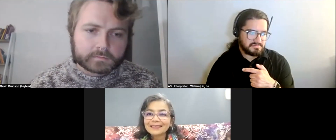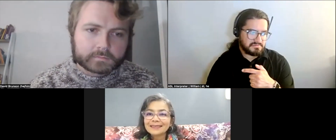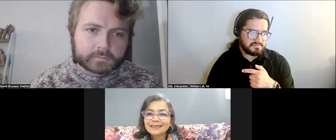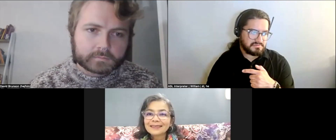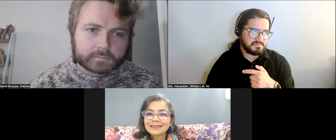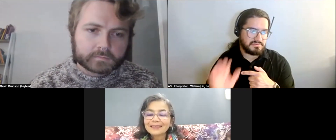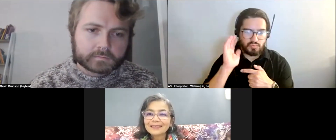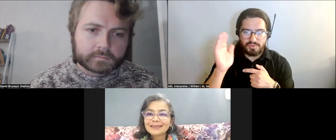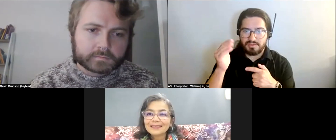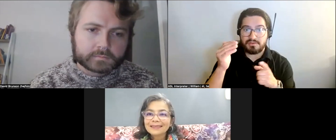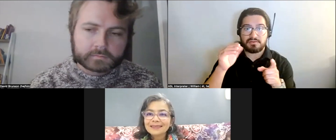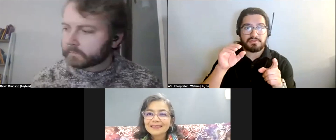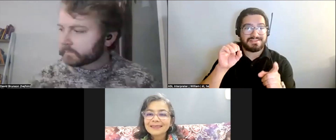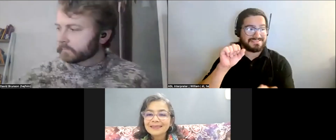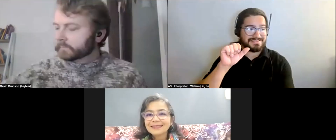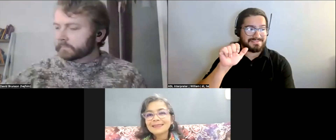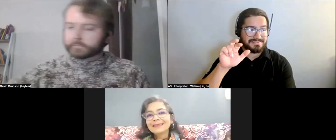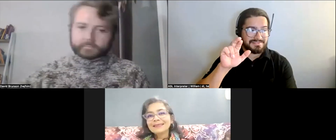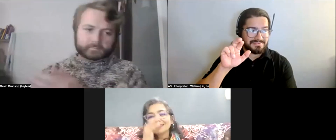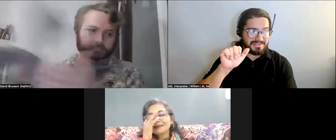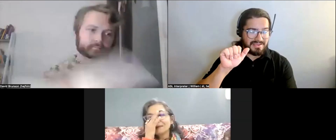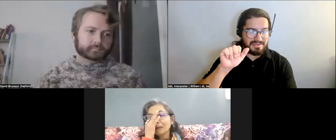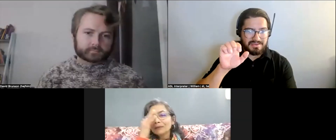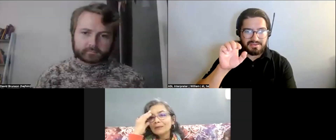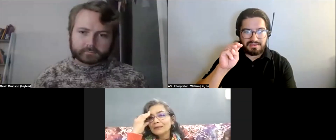Sara Emanuel Viloria.